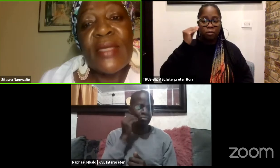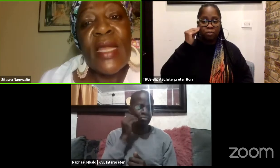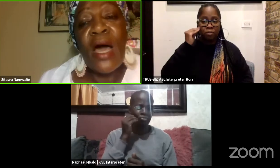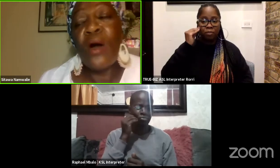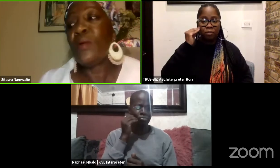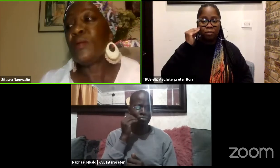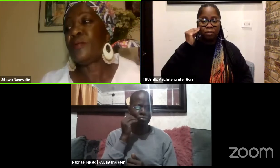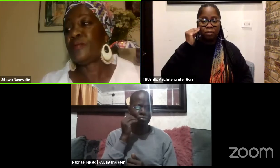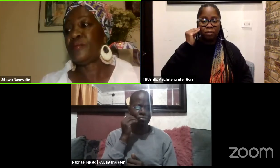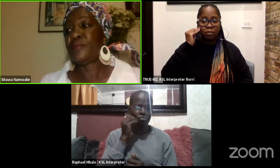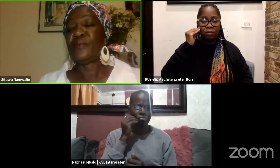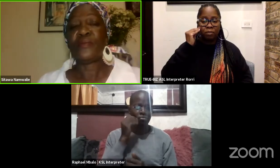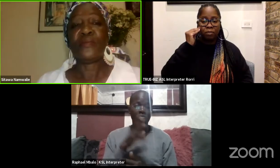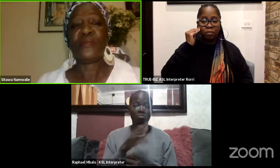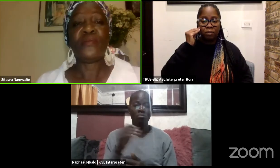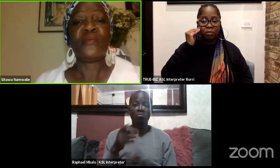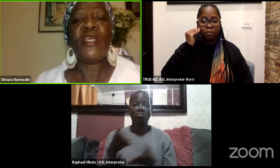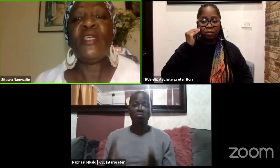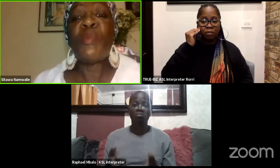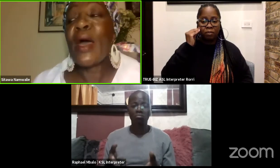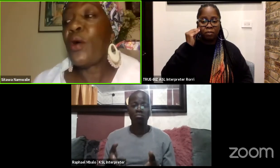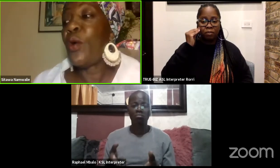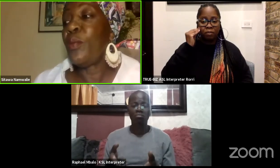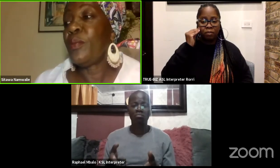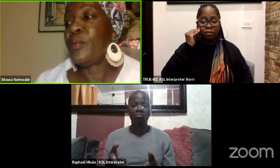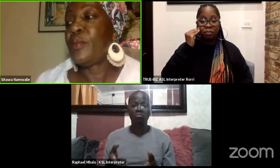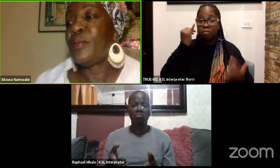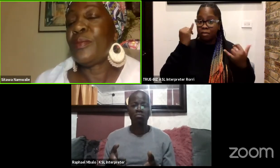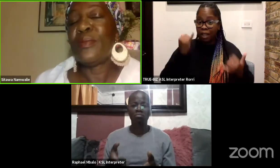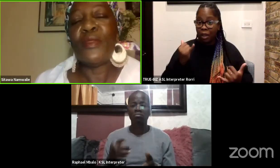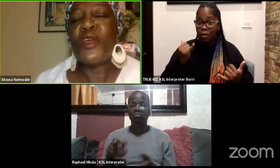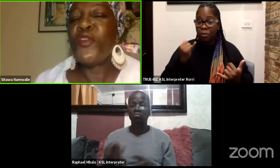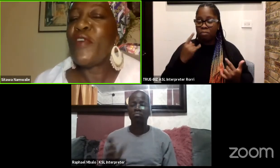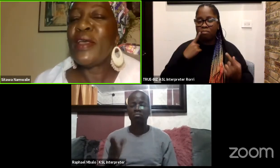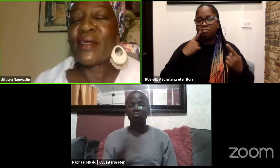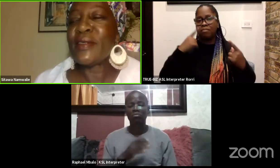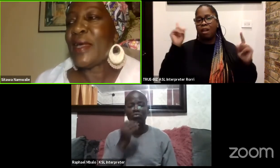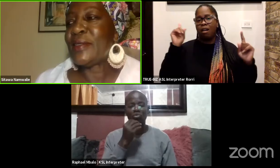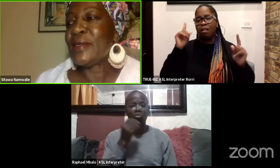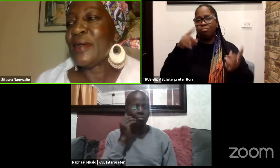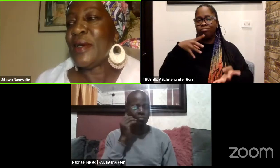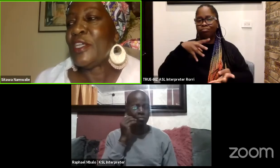And now, he's back home. The river is ecstatic.